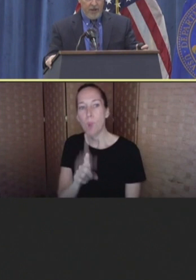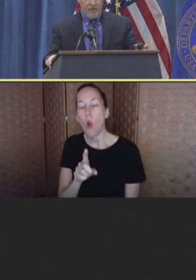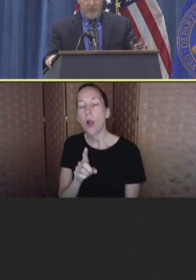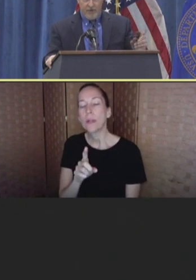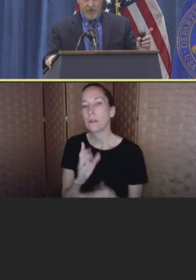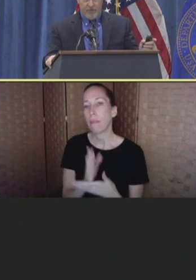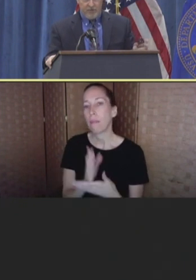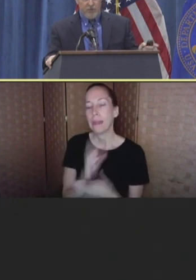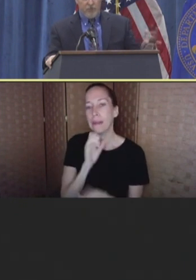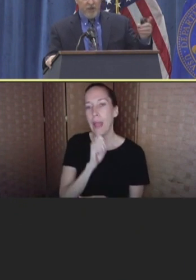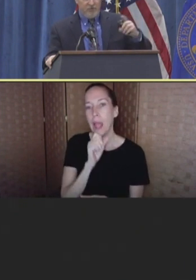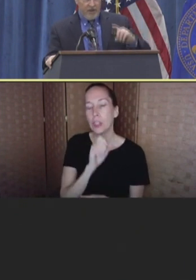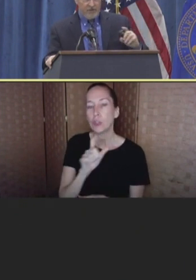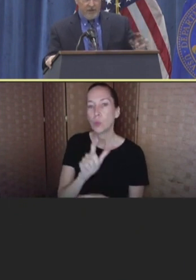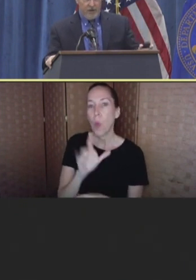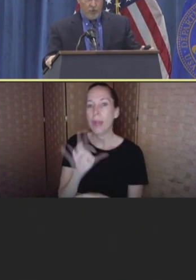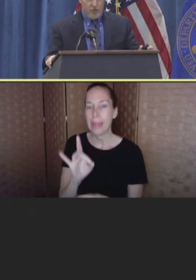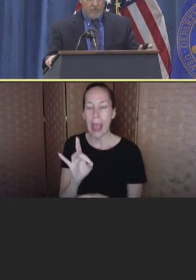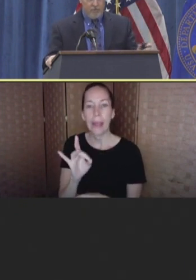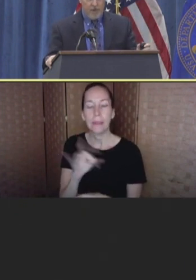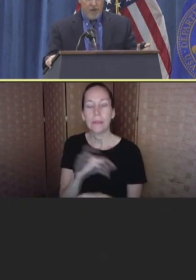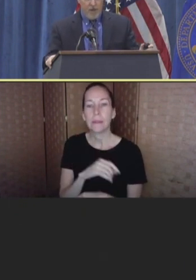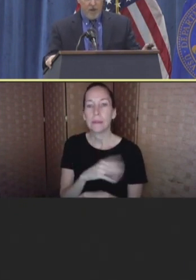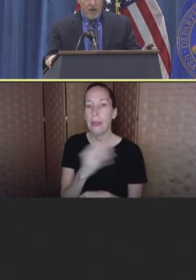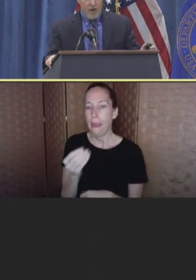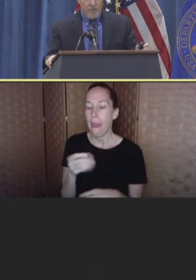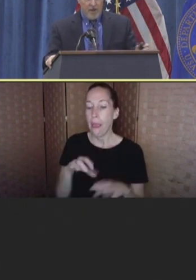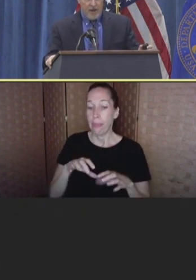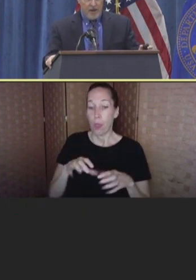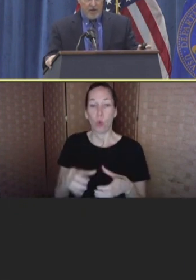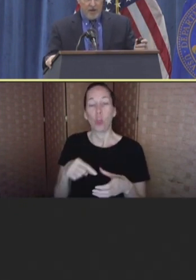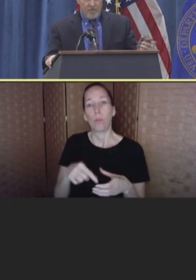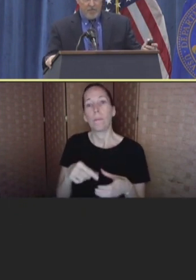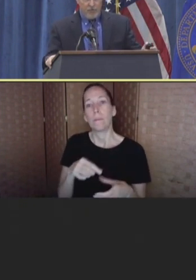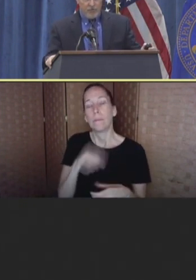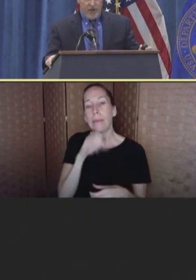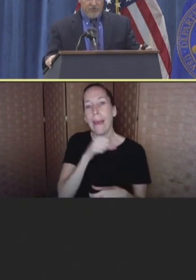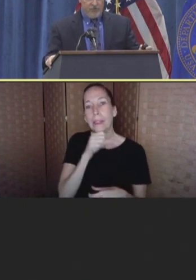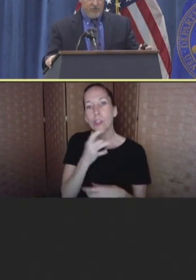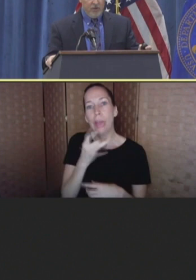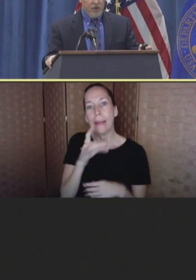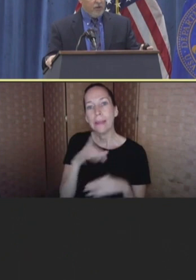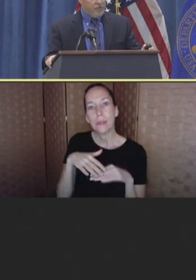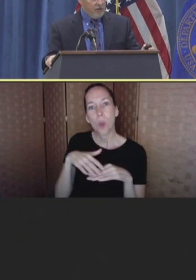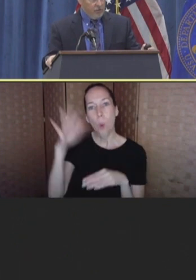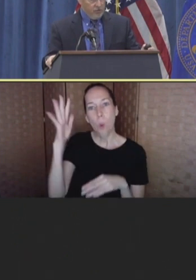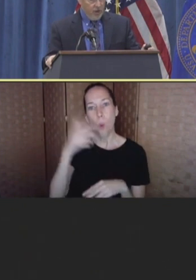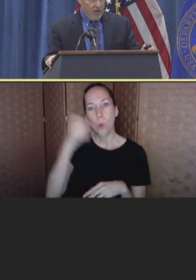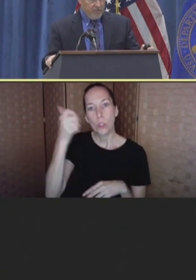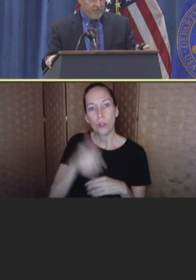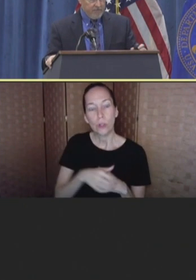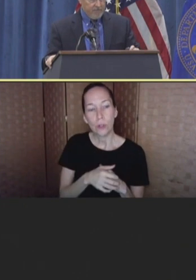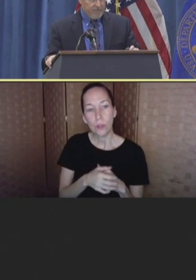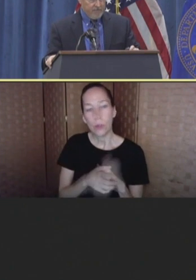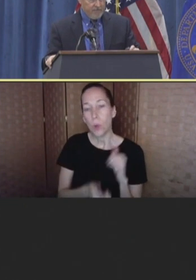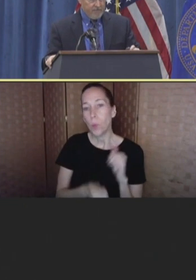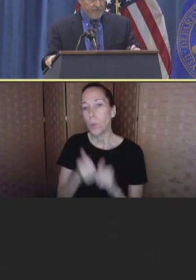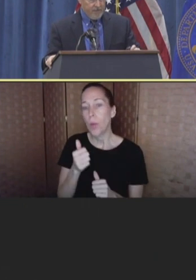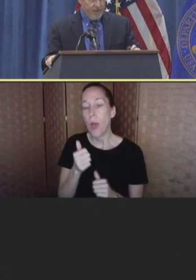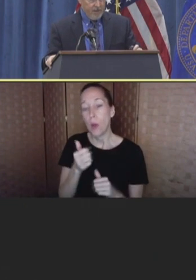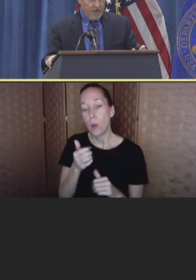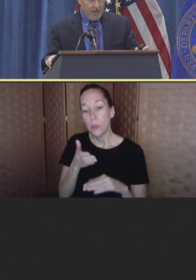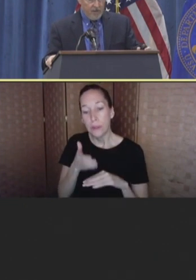Again, this was those age 18 and older, and most cases did resolve.